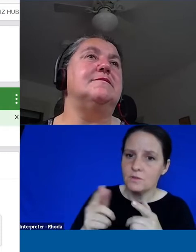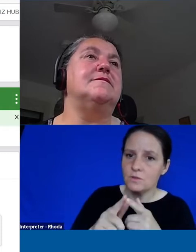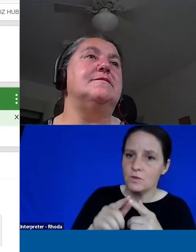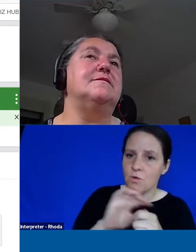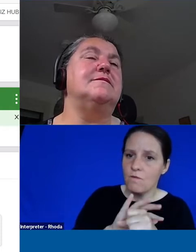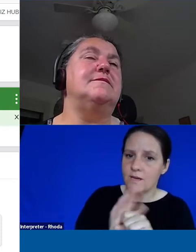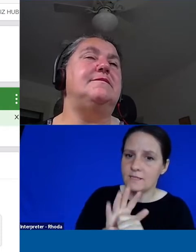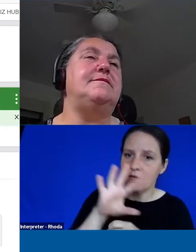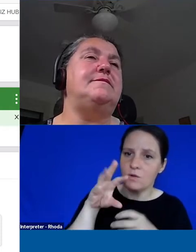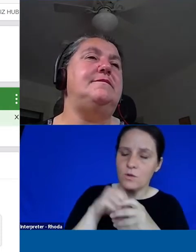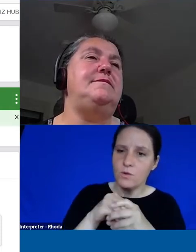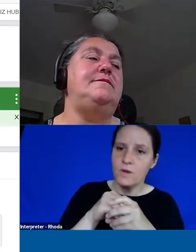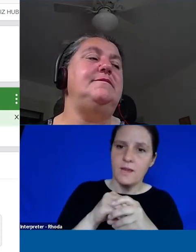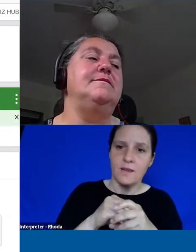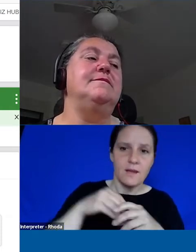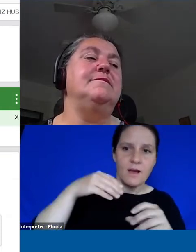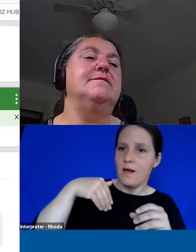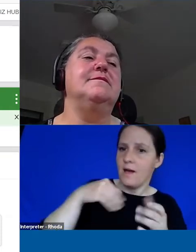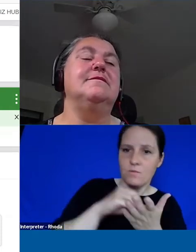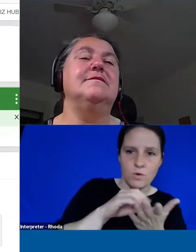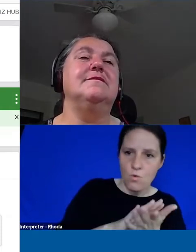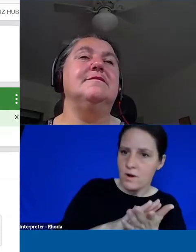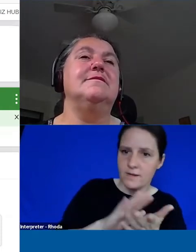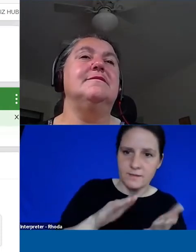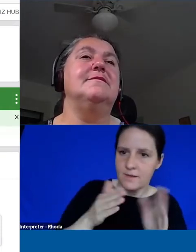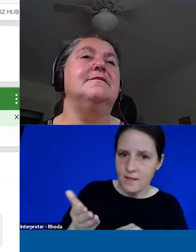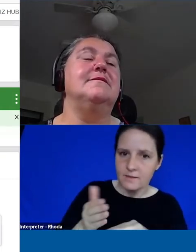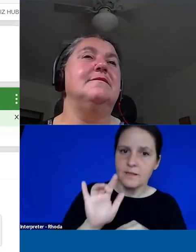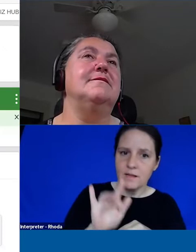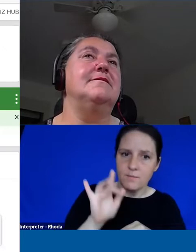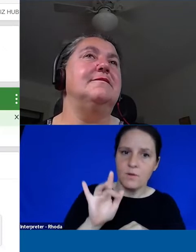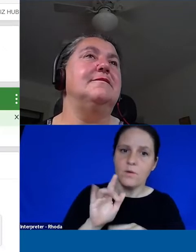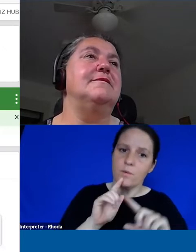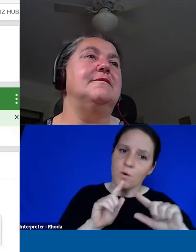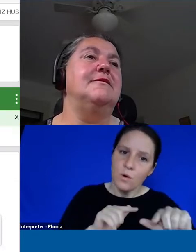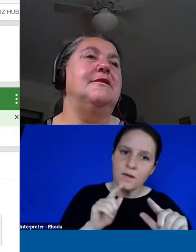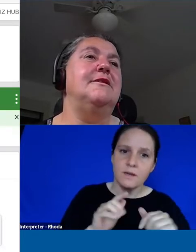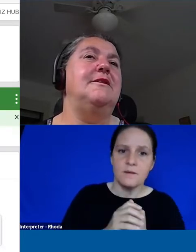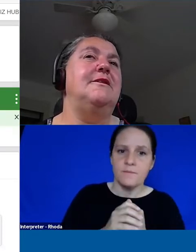including unrecorded deaths. Clickable radio button checked. Recorded, clickable radio button not checked.